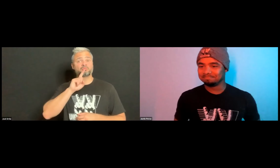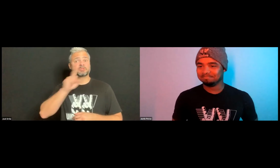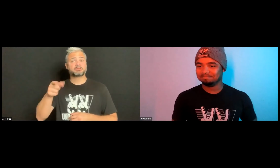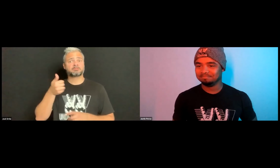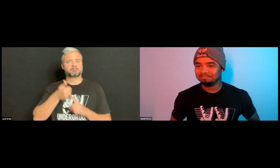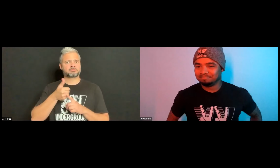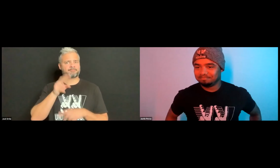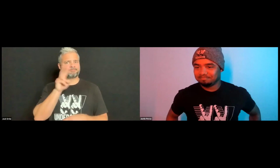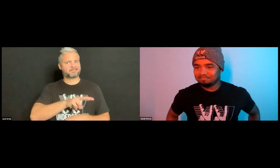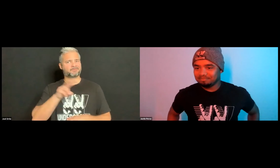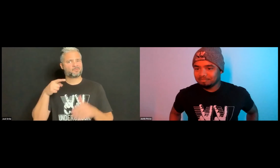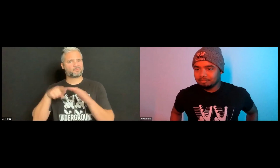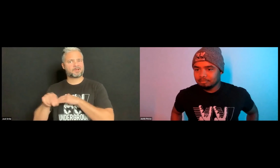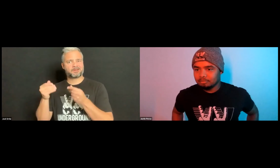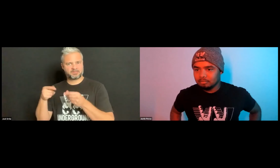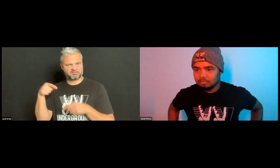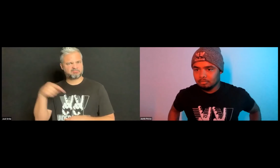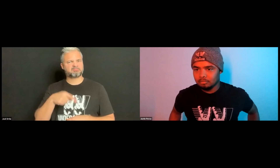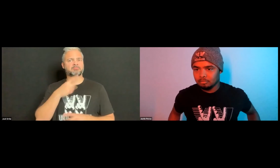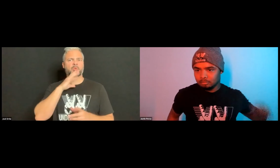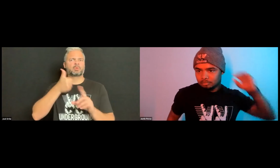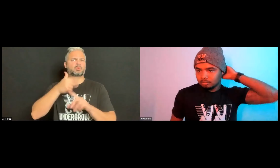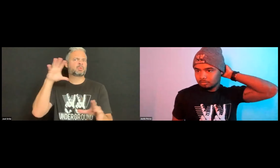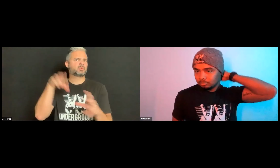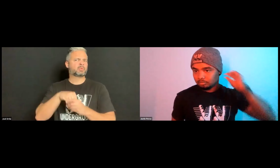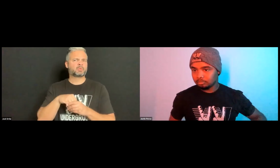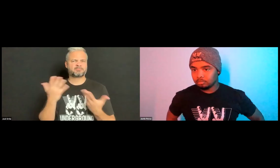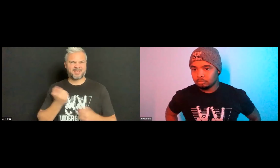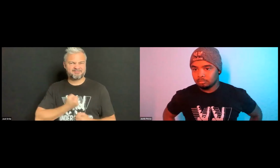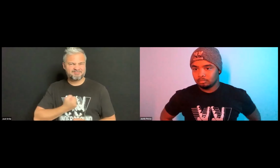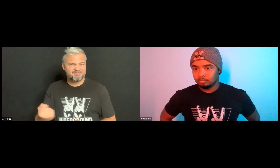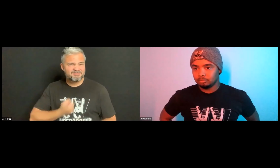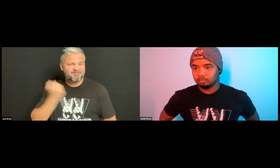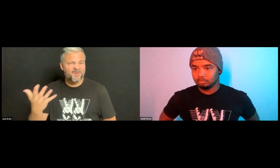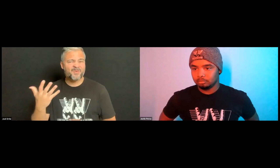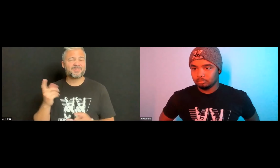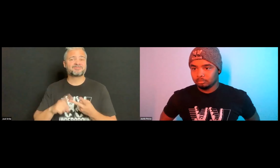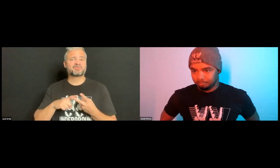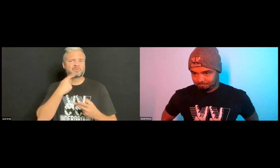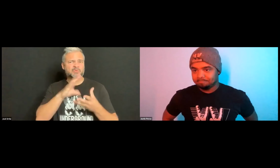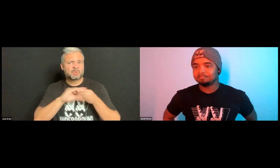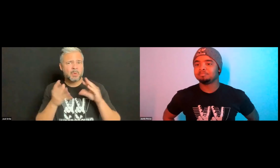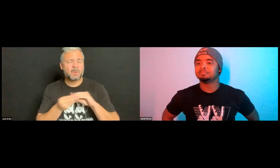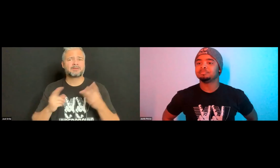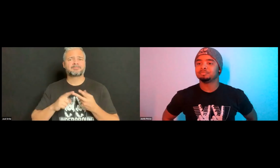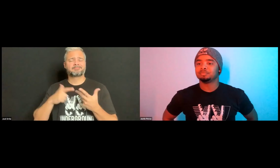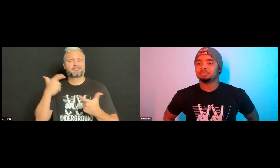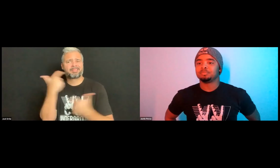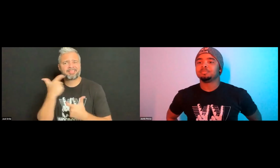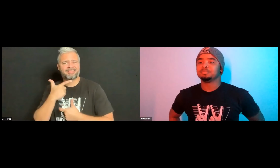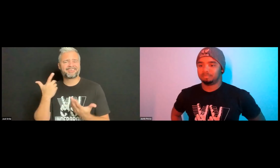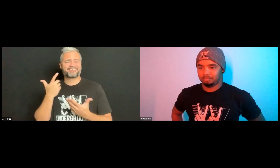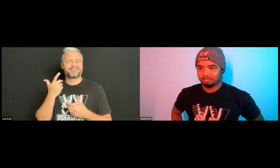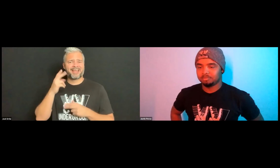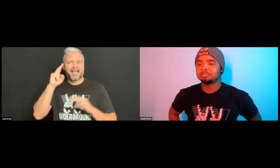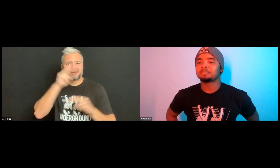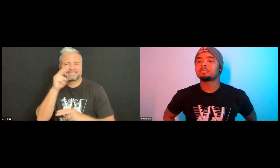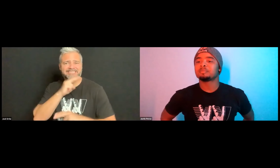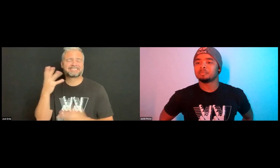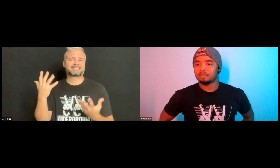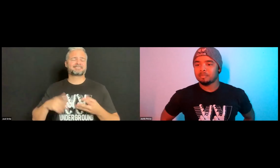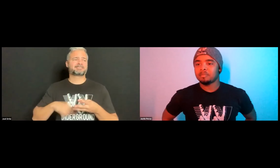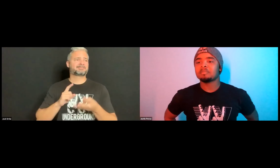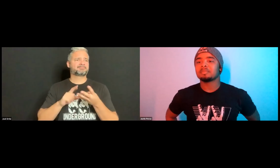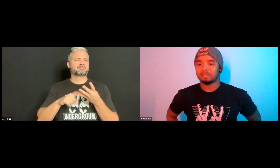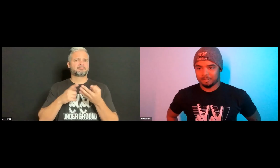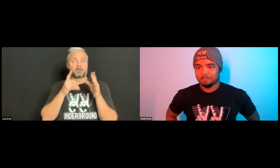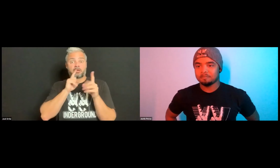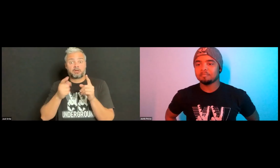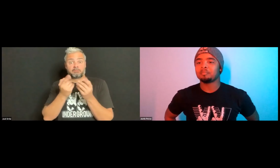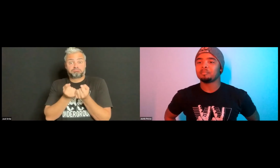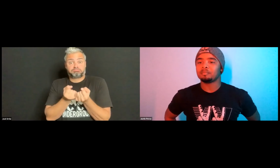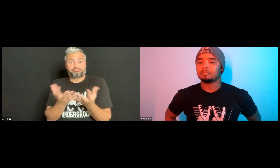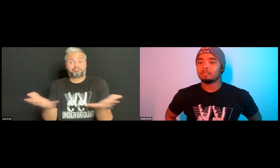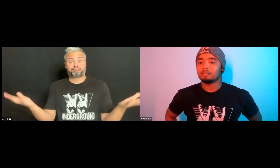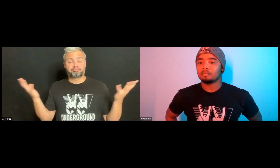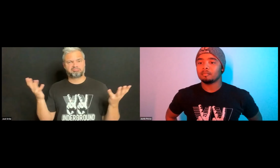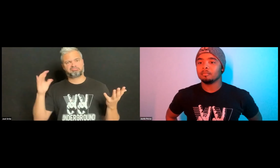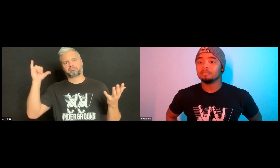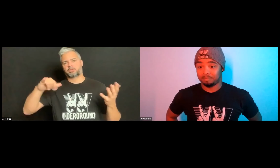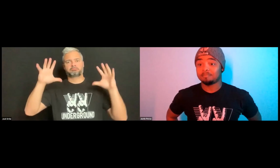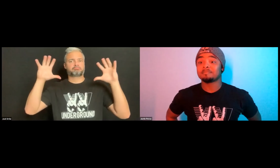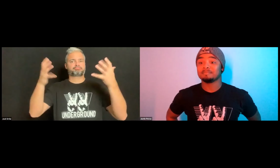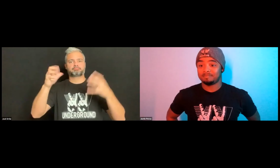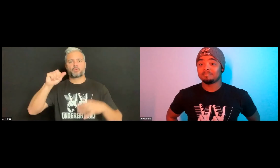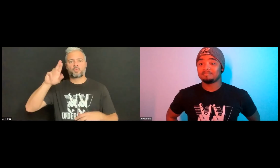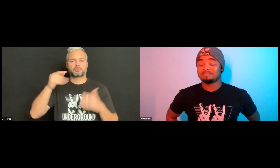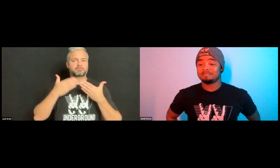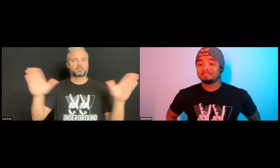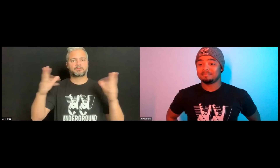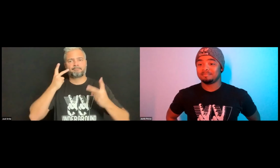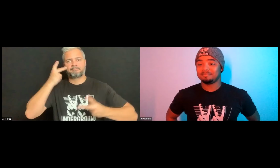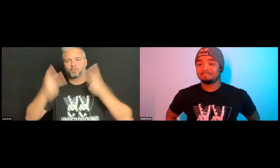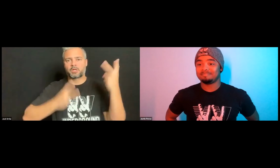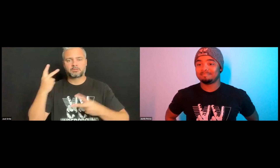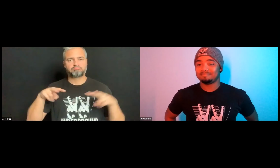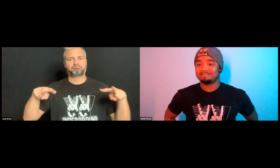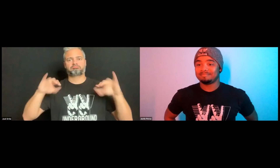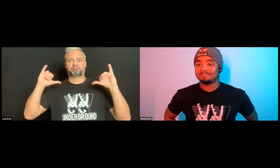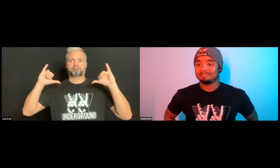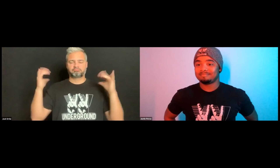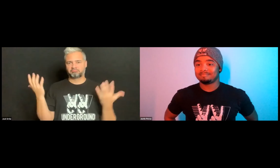In reality, VV Underground really includes poetry, storytelling, comedy, and numerous of other things. All of this is visual.